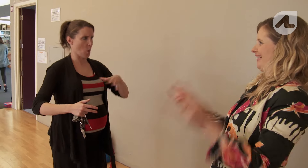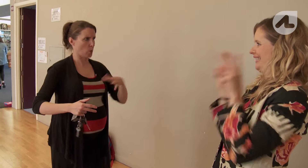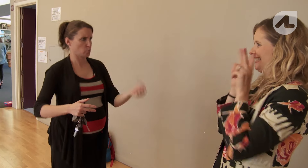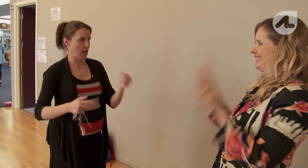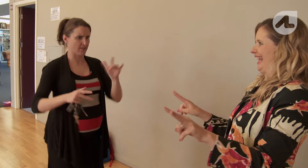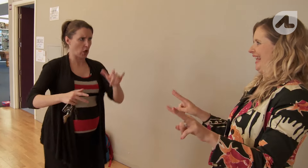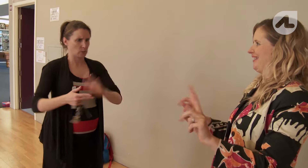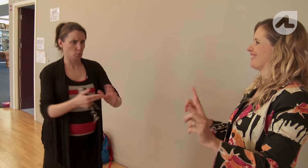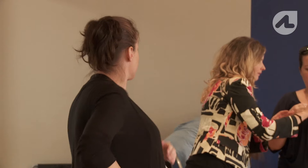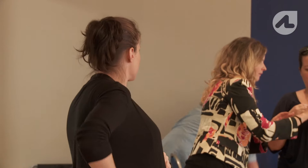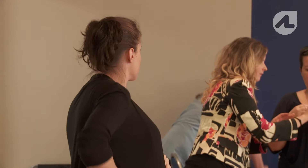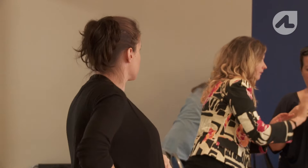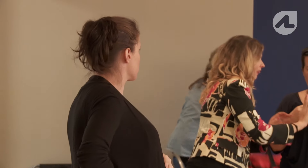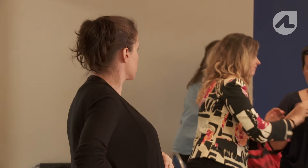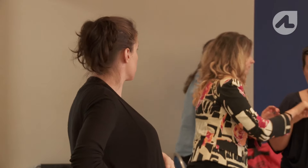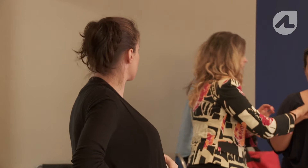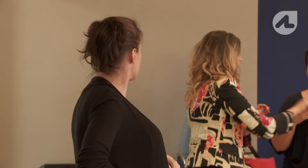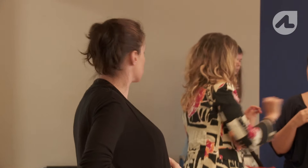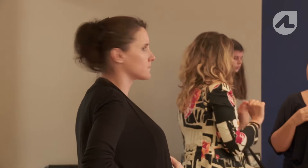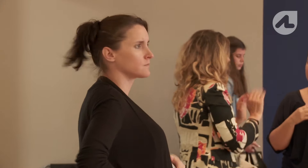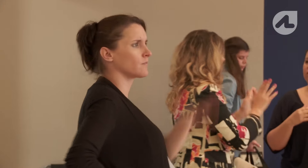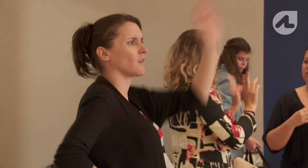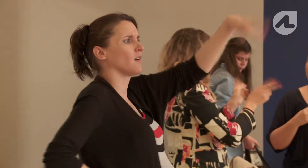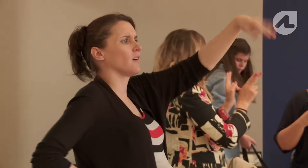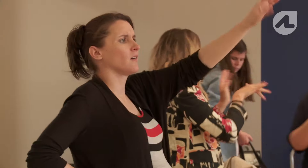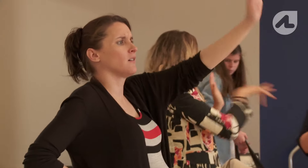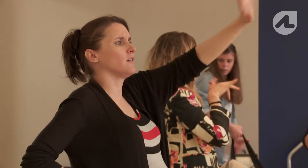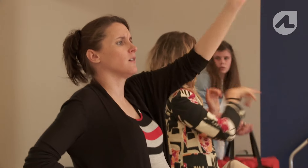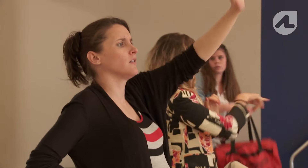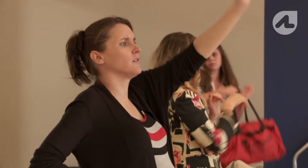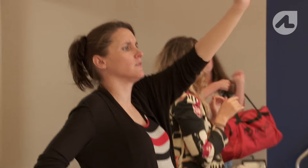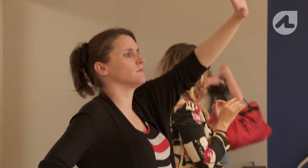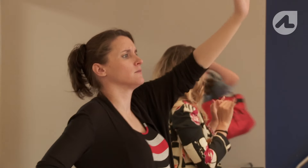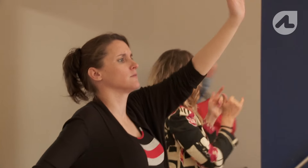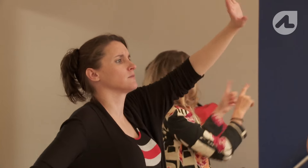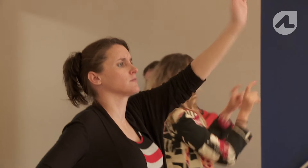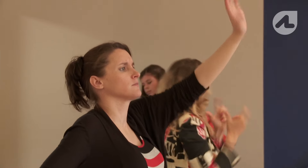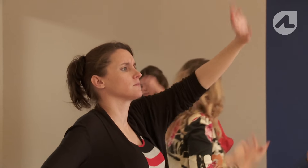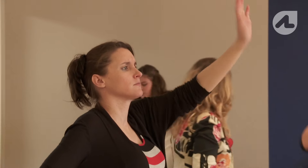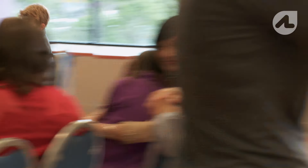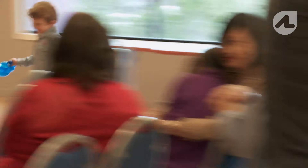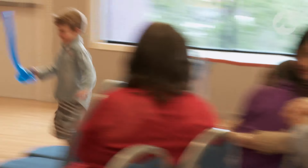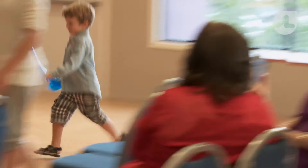you can see it all there and you don't have to worry about it. Hey Jarrod, Jarrod, over here!